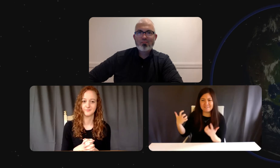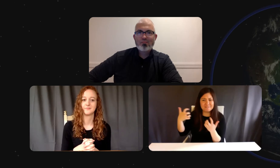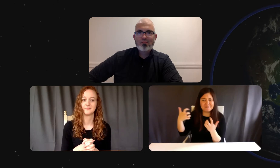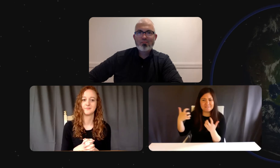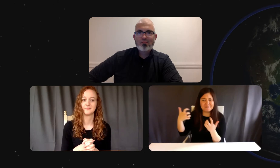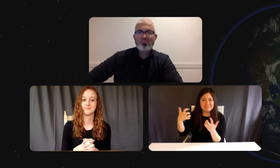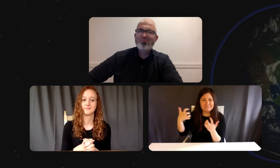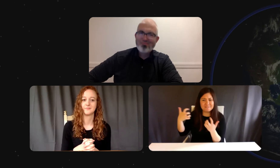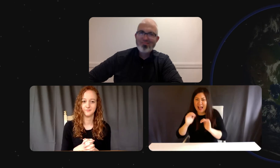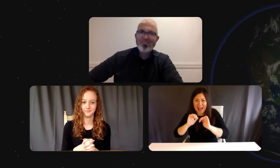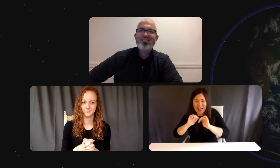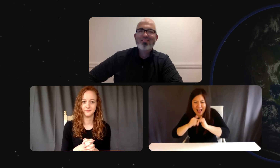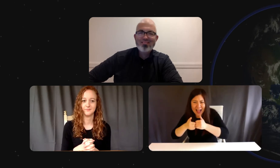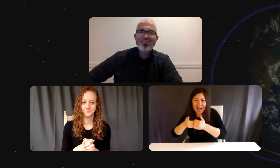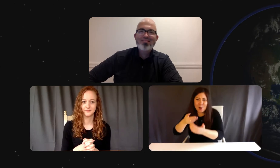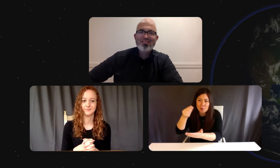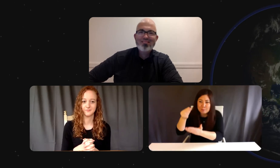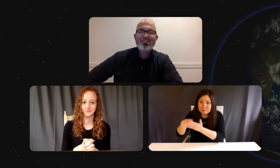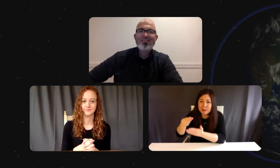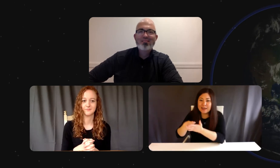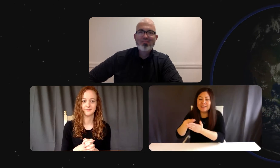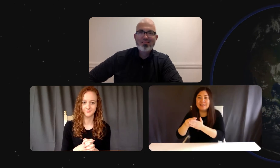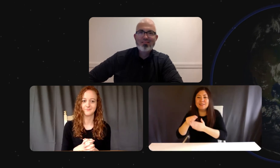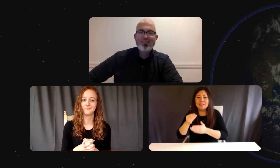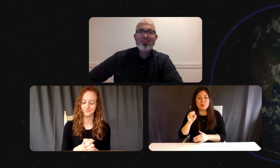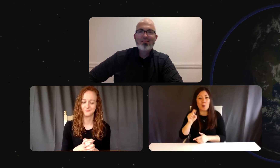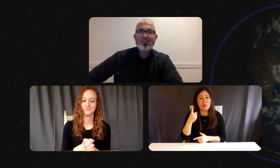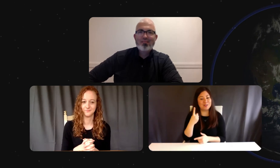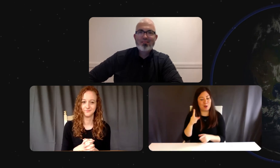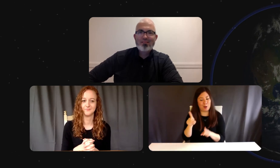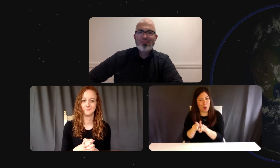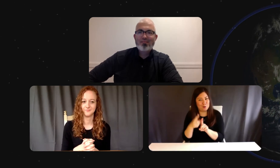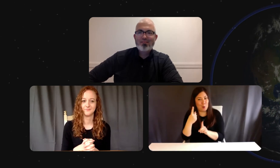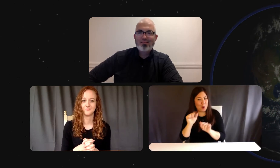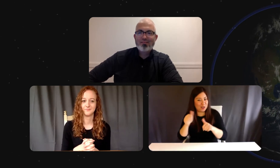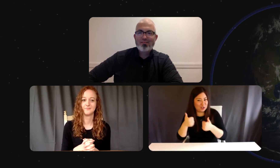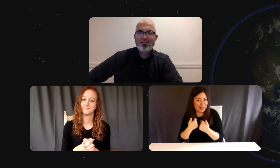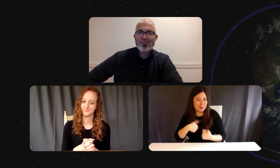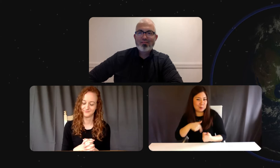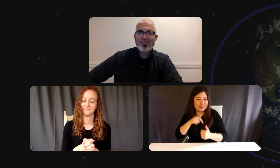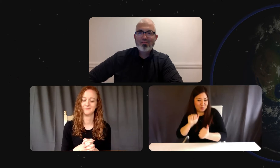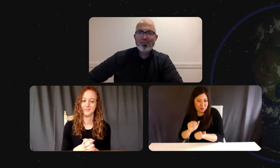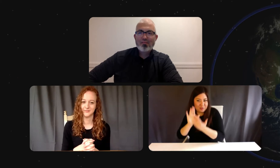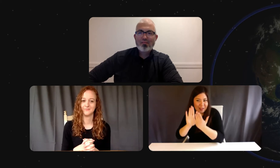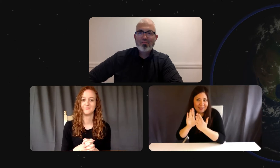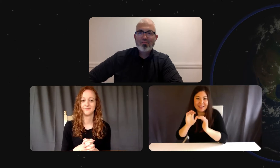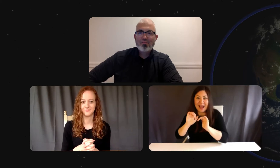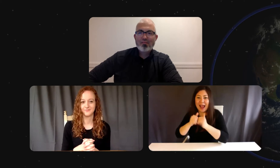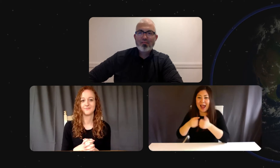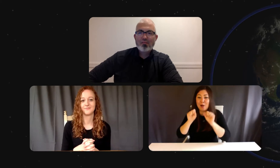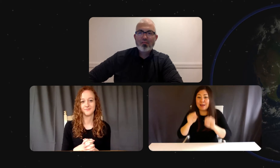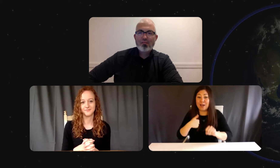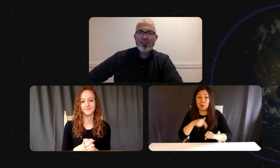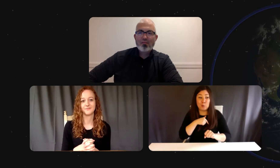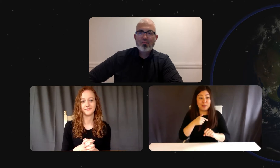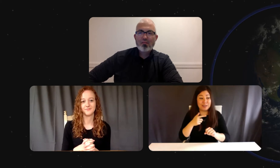They think it's expensive, not a good fit to the house, or not aesthetically pleasing.